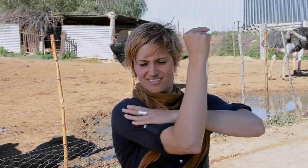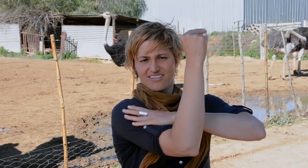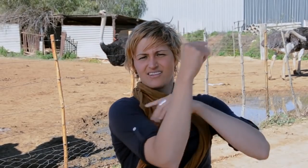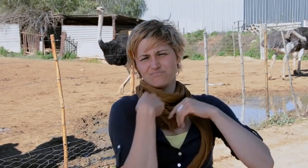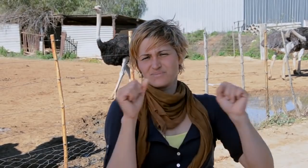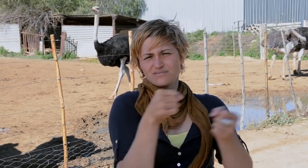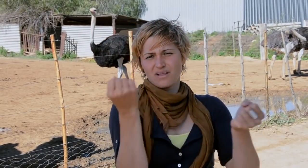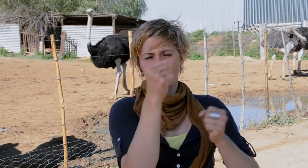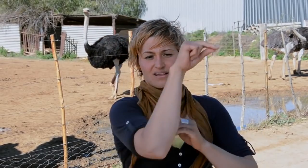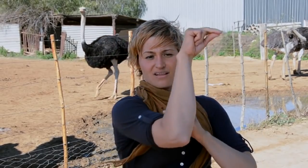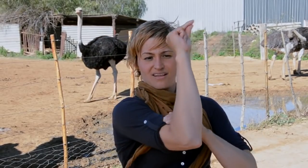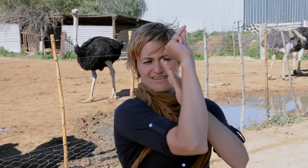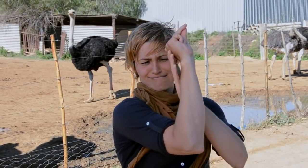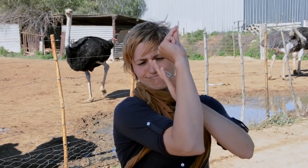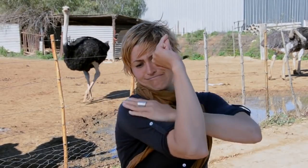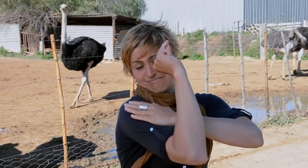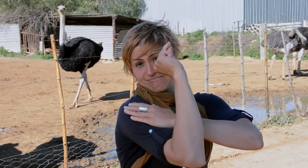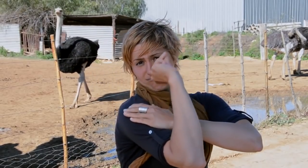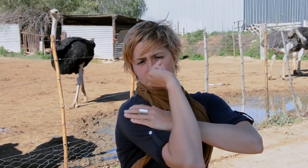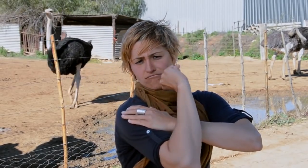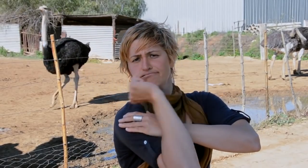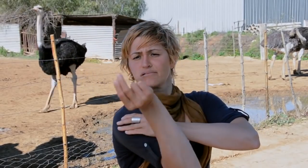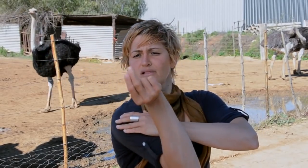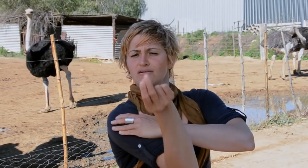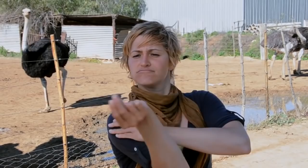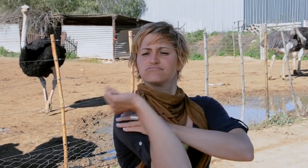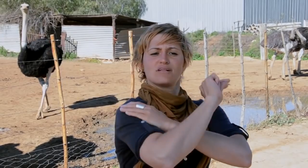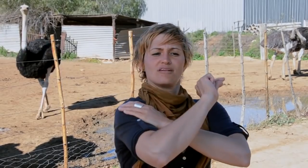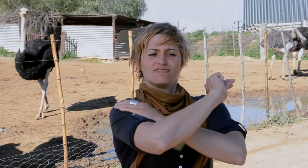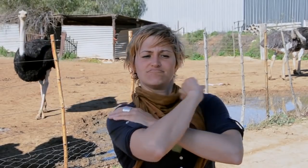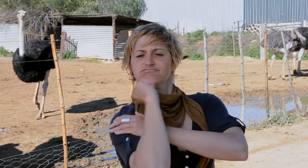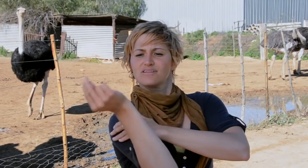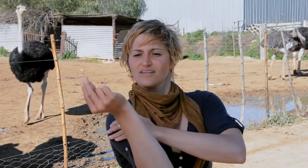I’ve seen them do that just like how